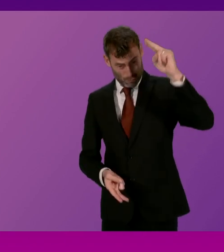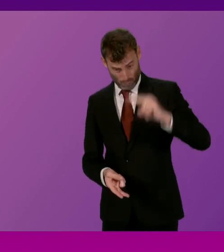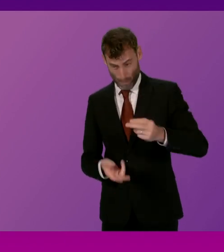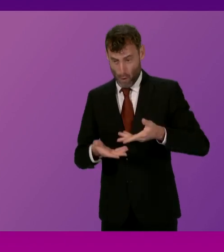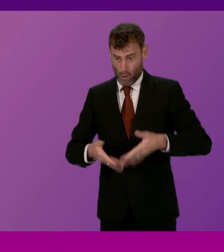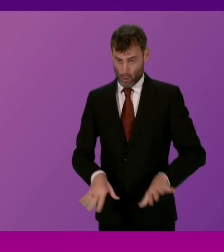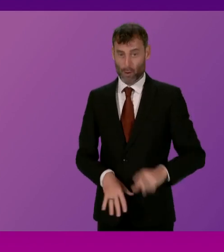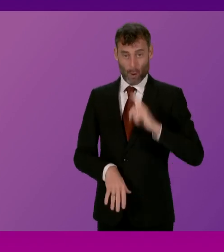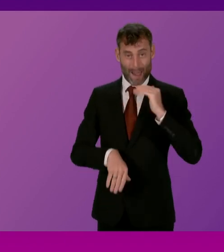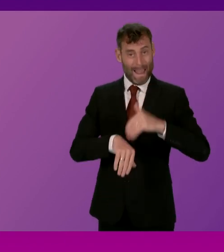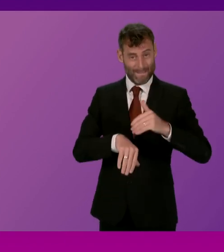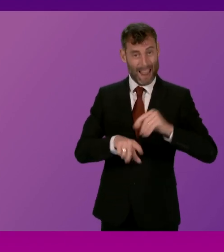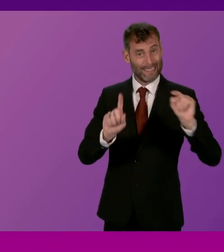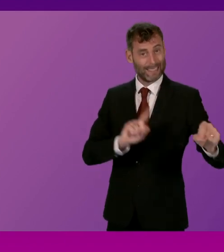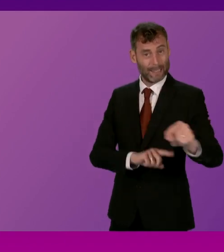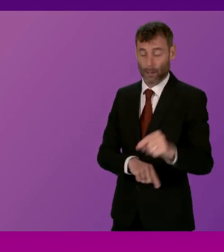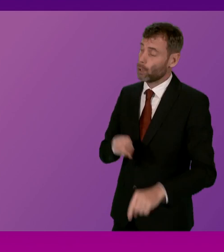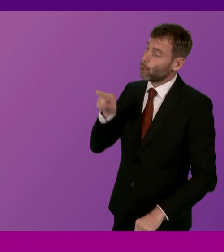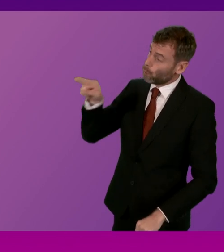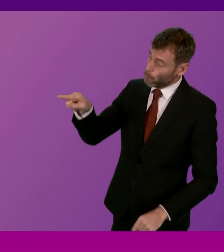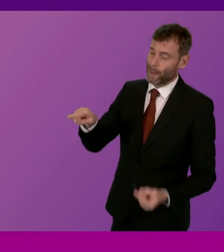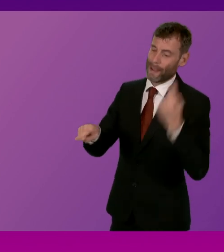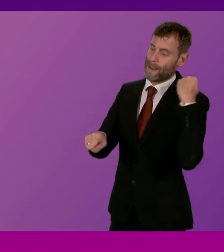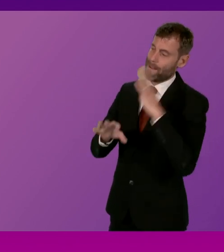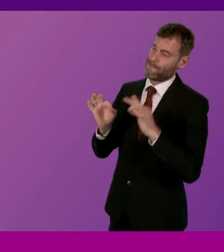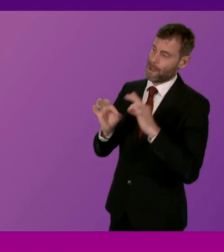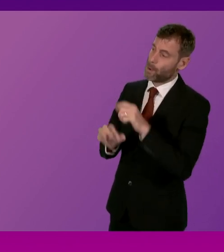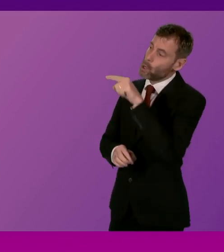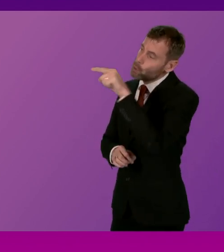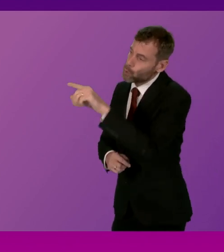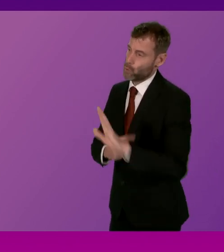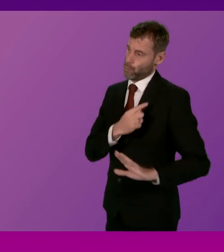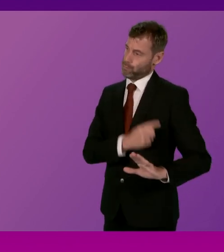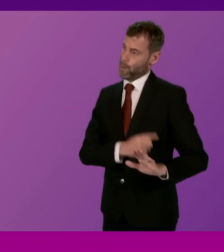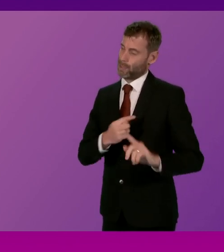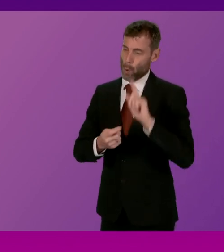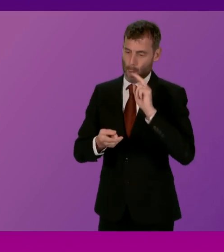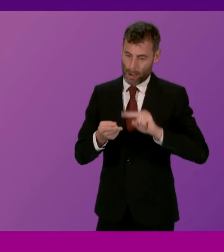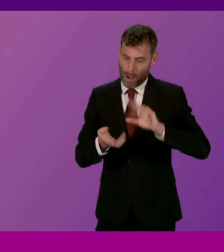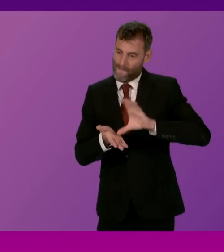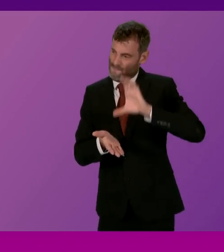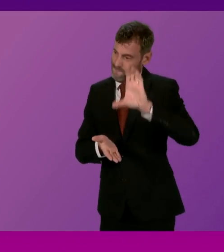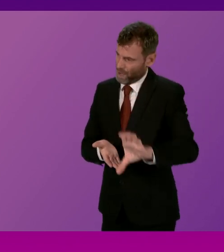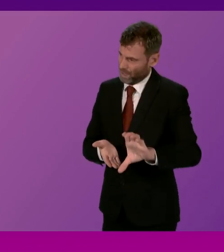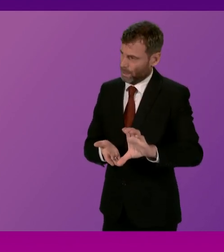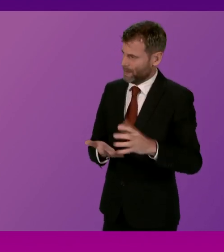The Scottish Government promised in February to provide that essential funding, but it has now broken that promise.